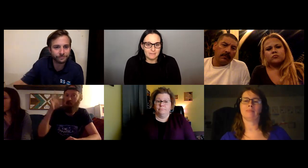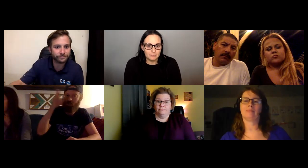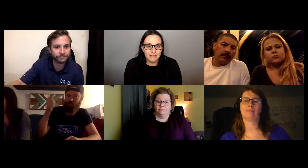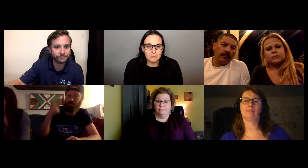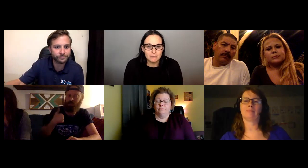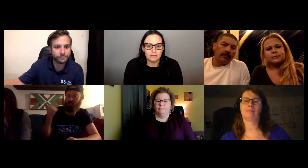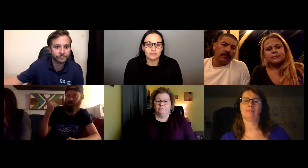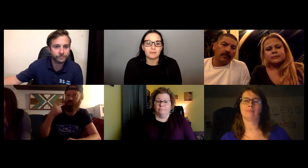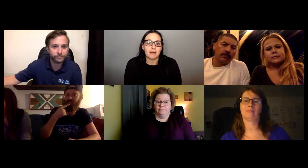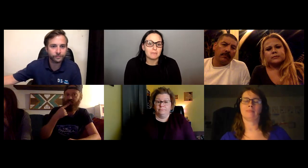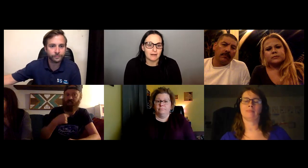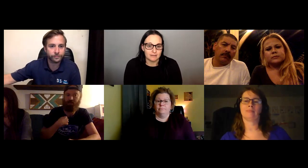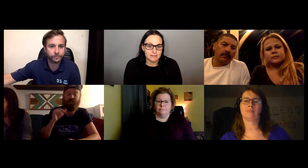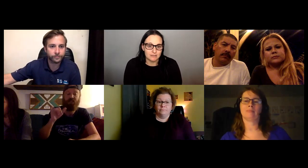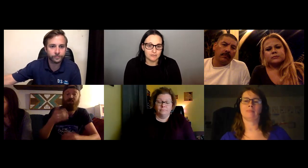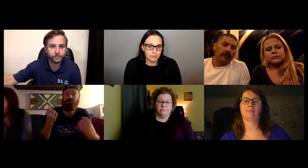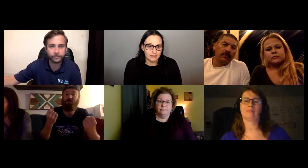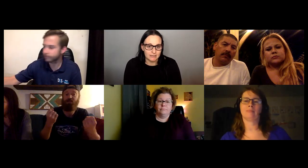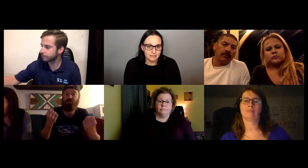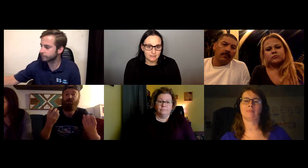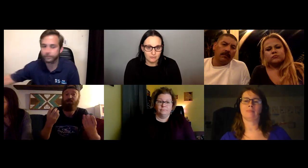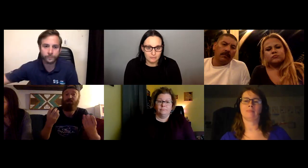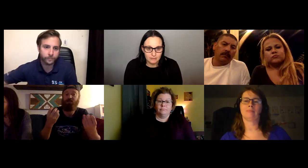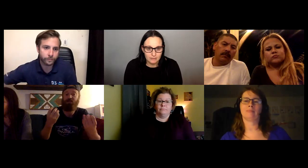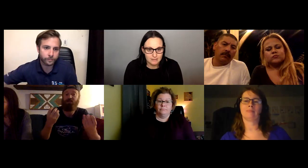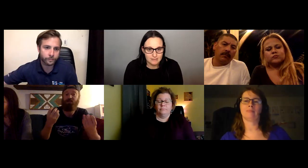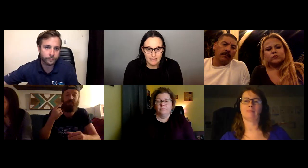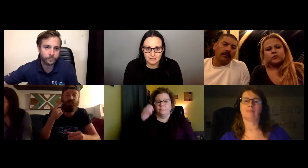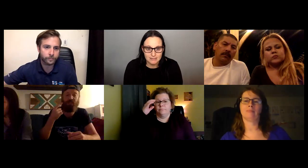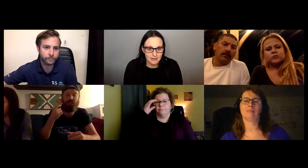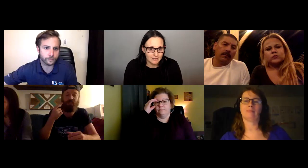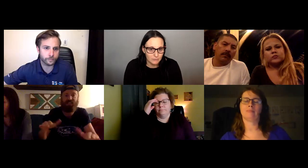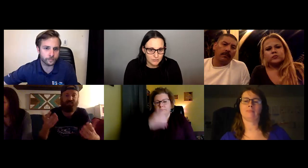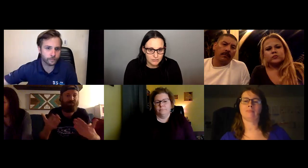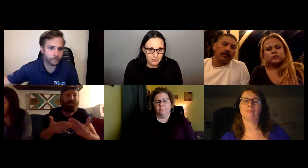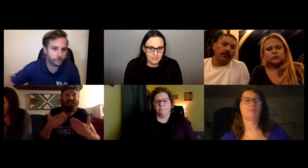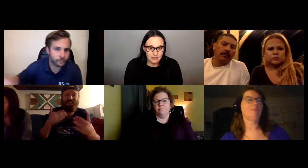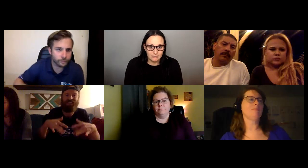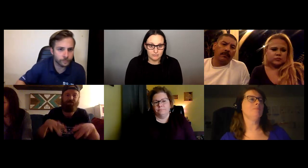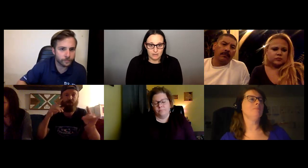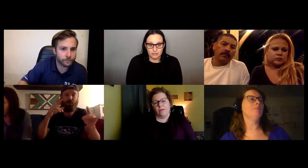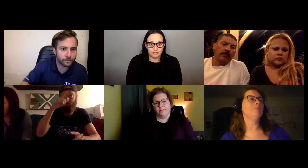being able to learn from my parents in germany you know